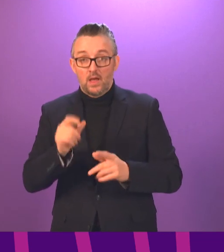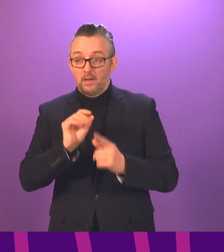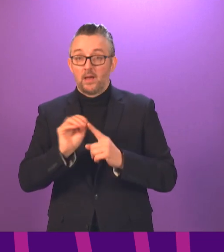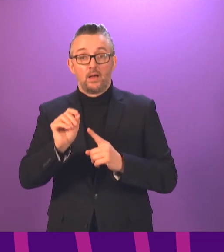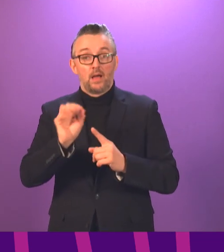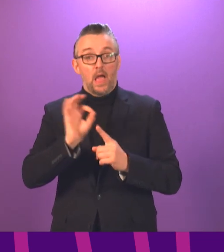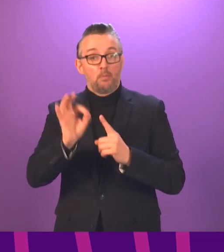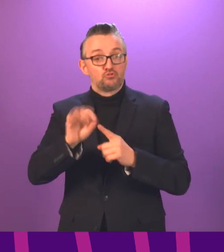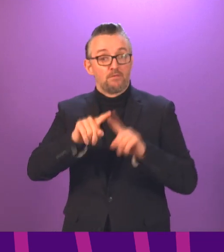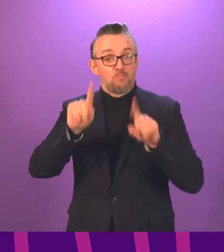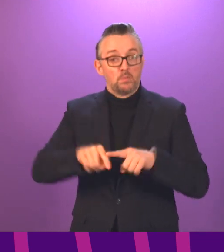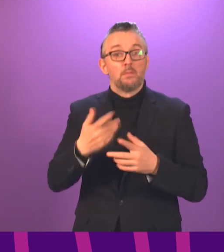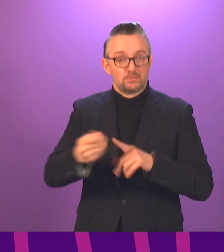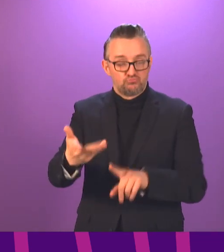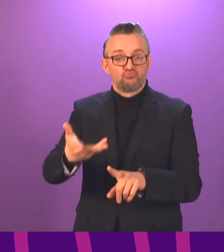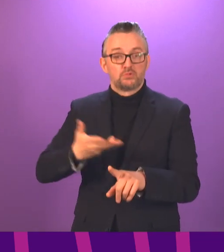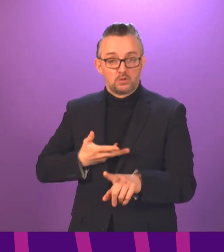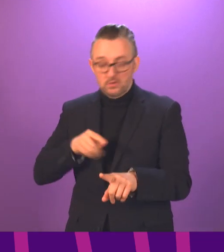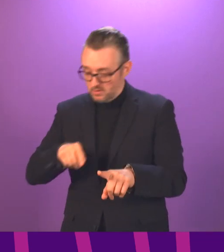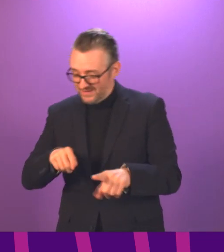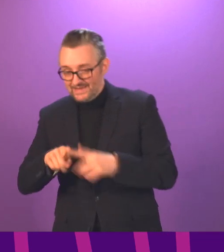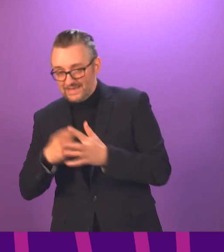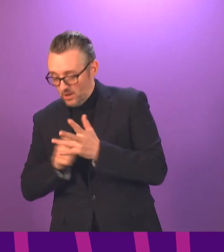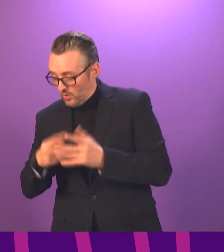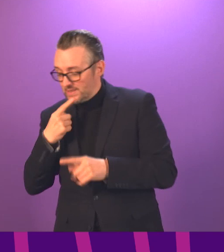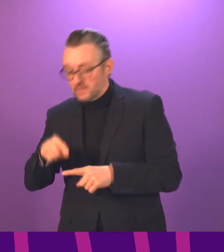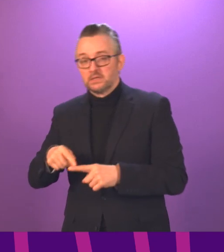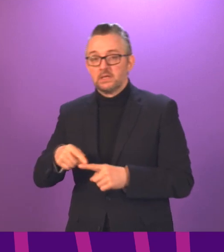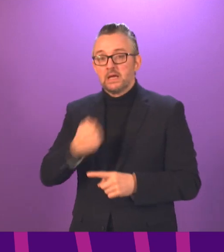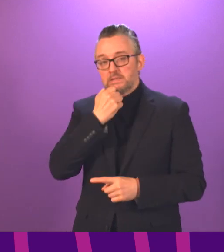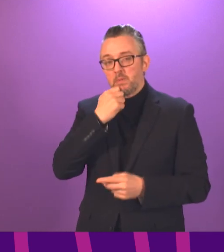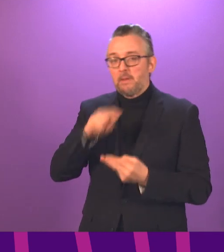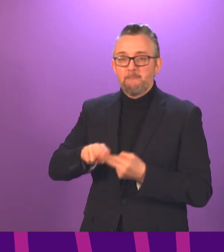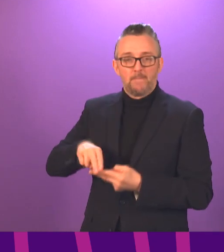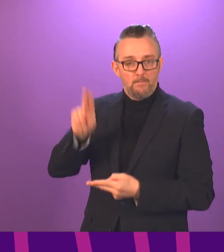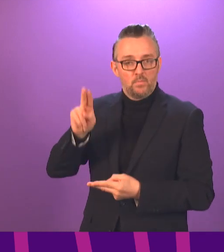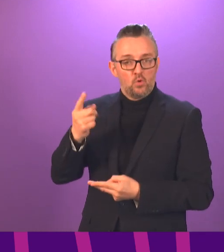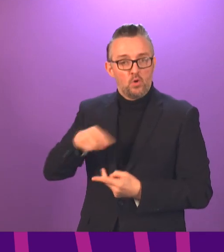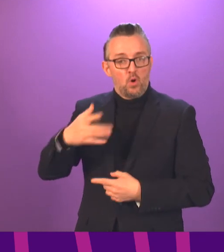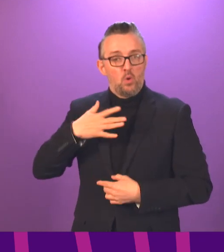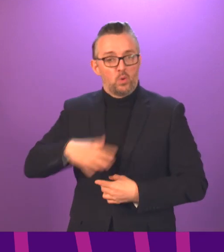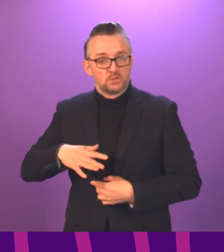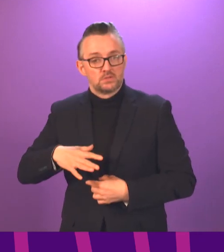the initial data from EROs confirms a significant increase in postal vote applications in February.